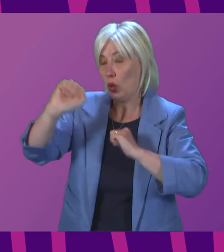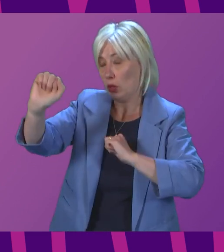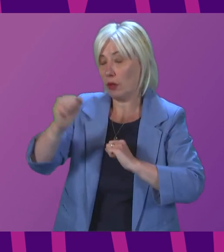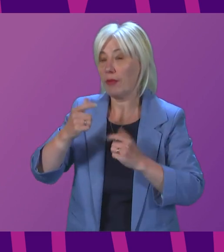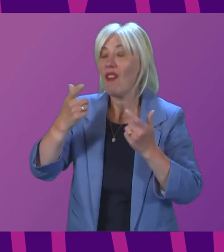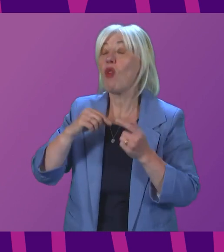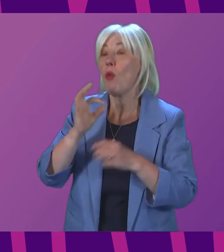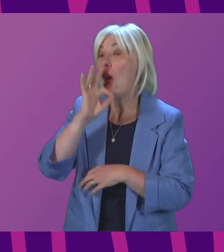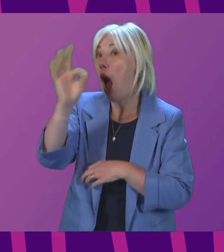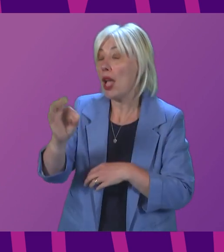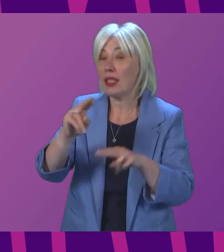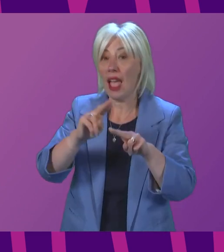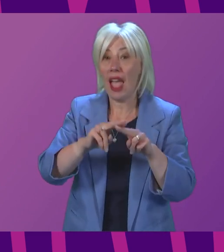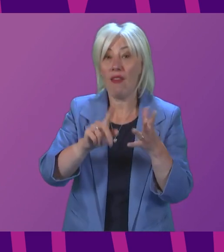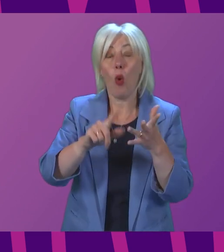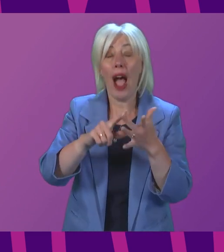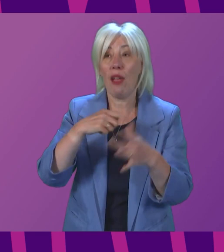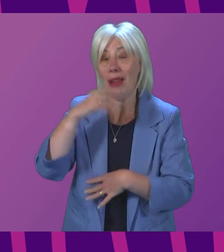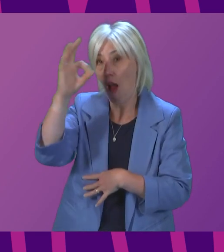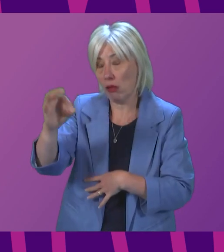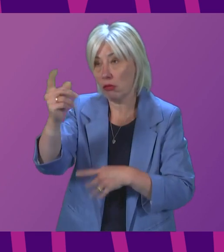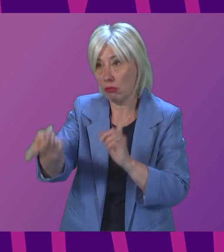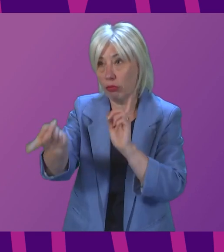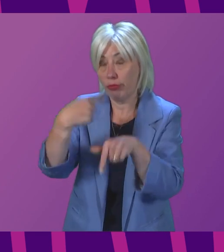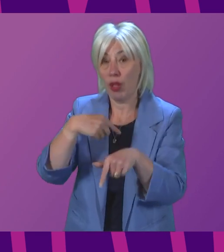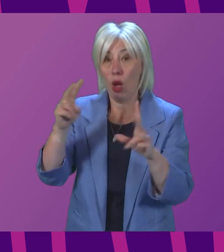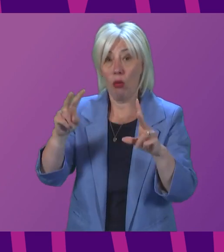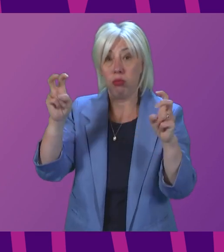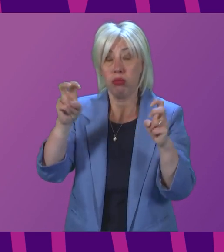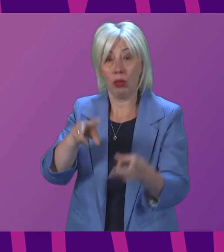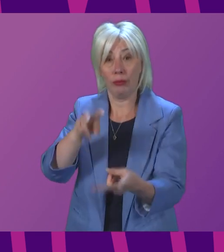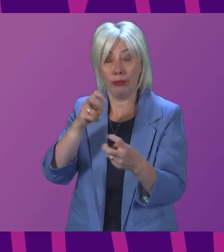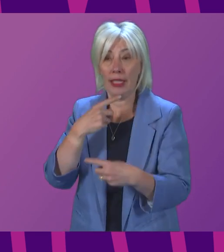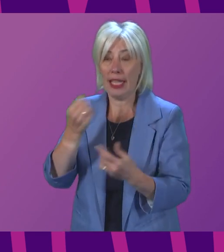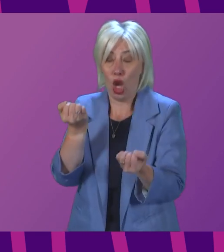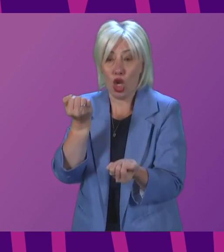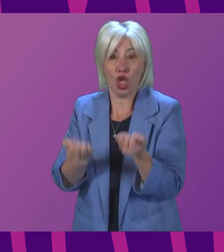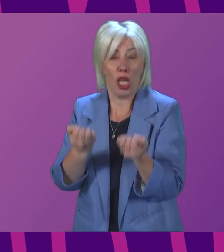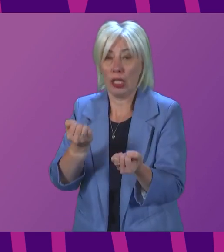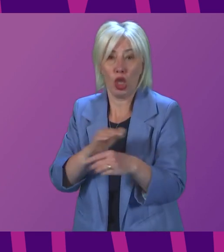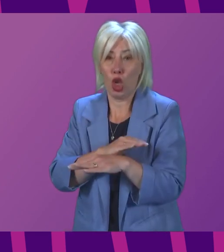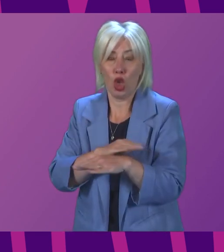It clearly states—I quote directly from the paper—that “Justice is no longer a priority”.